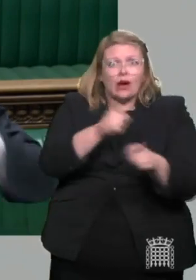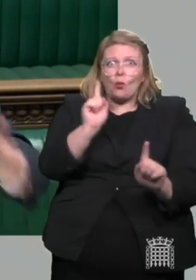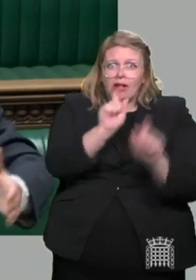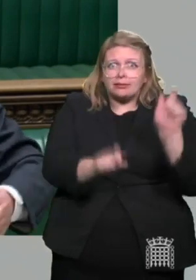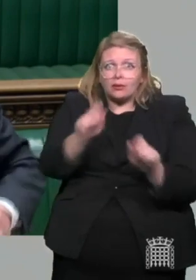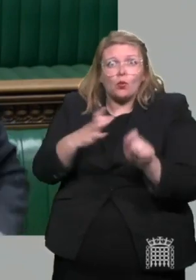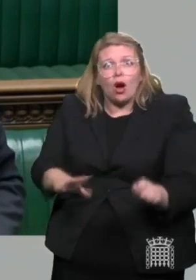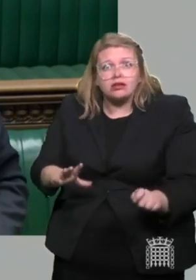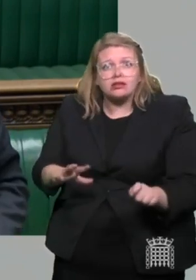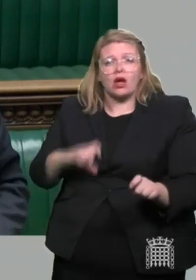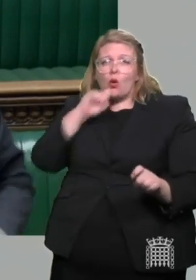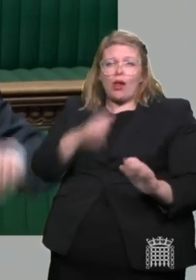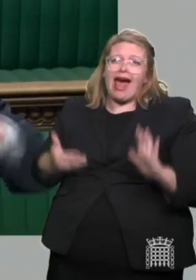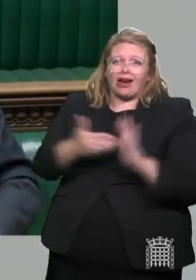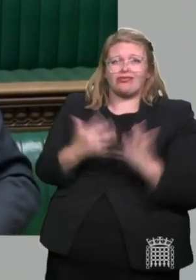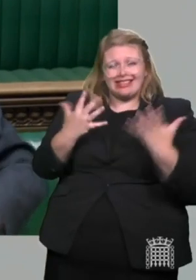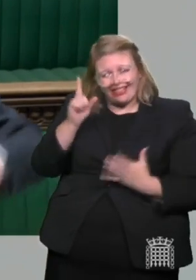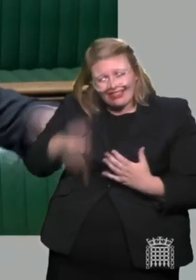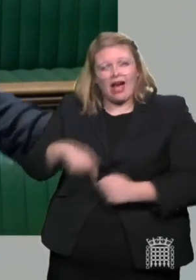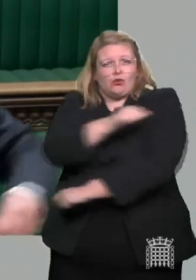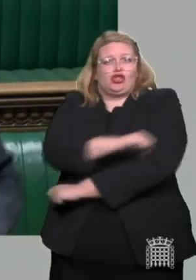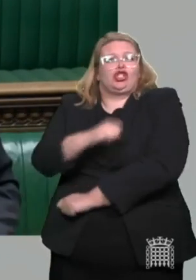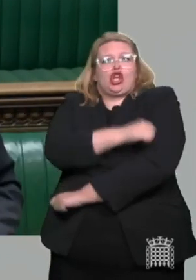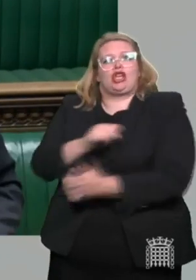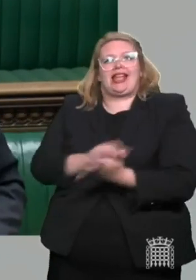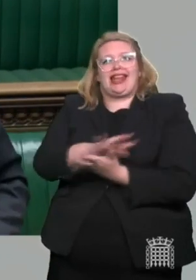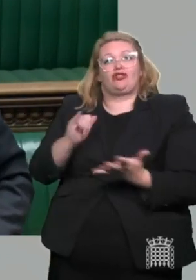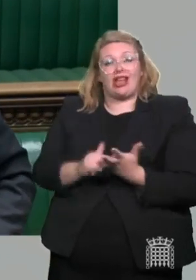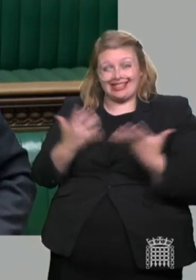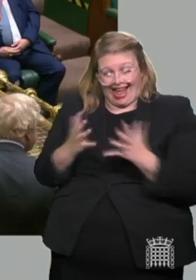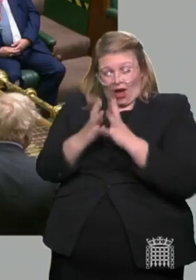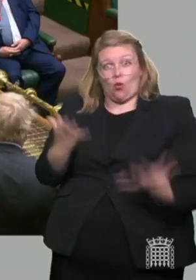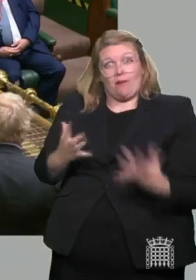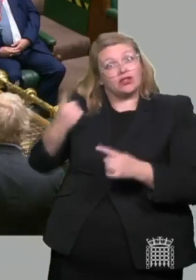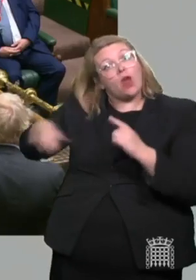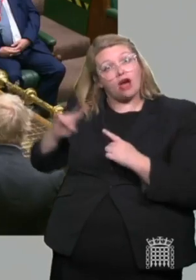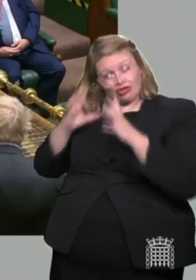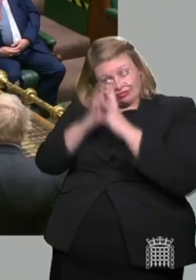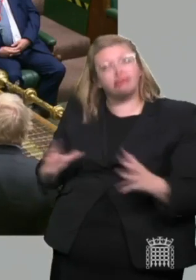with 10,000 more nurses in the NHS now than there were this time last year, and 8,771 more police